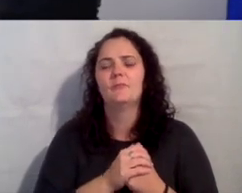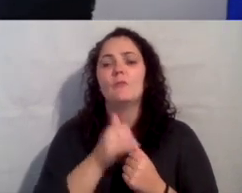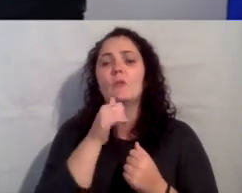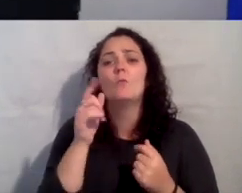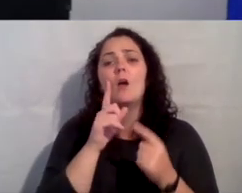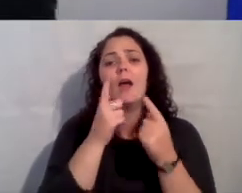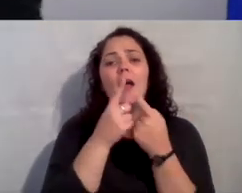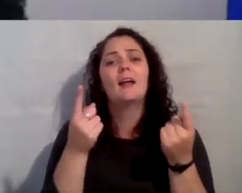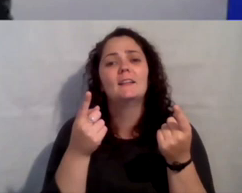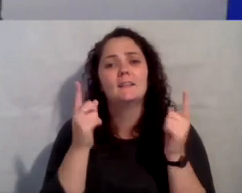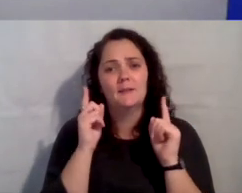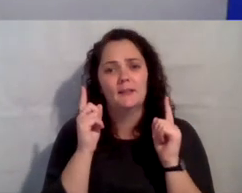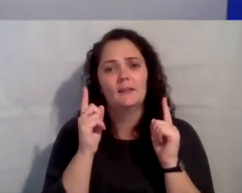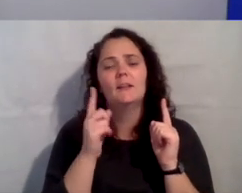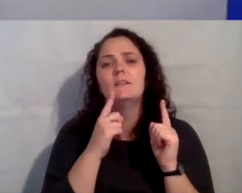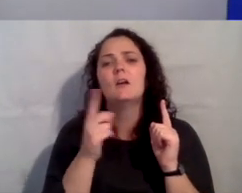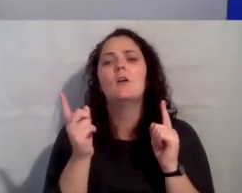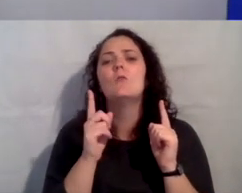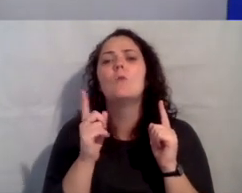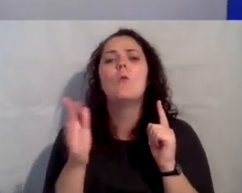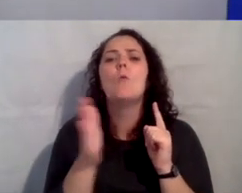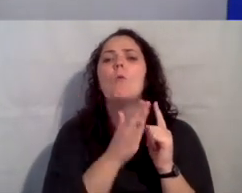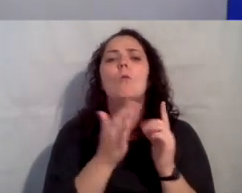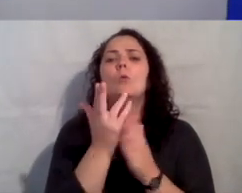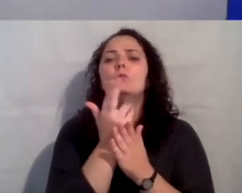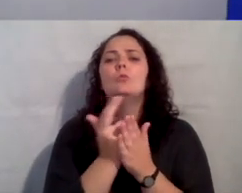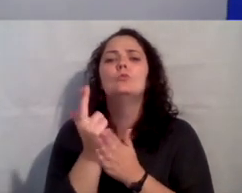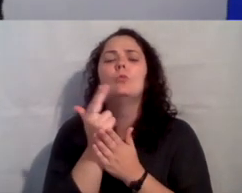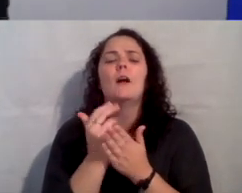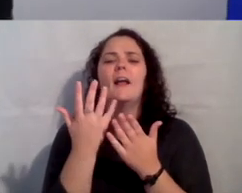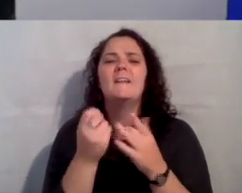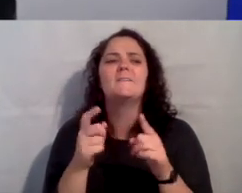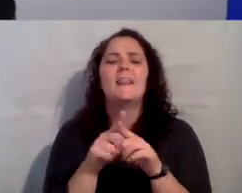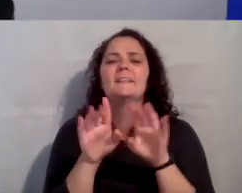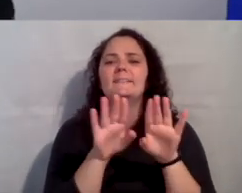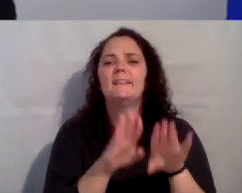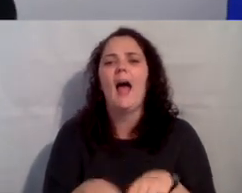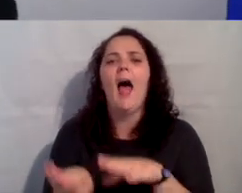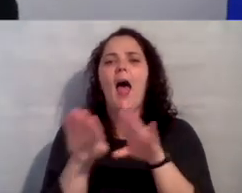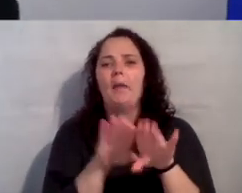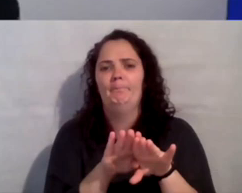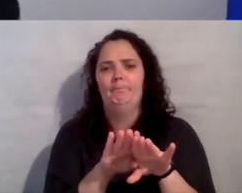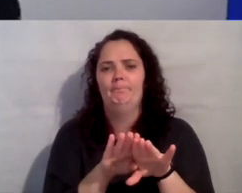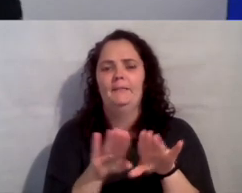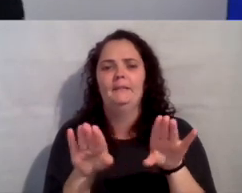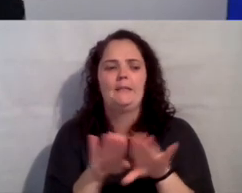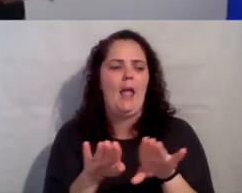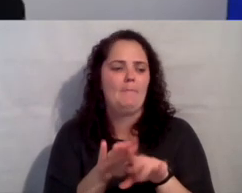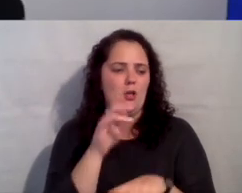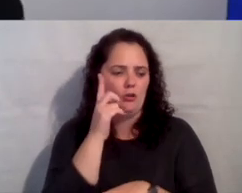sought to do was to create a kind of homogenised drawing where all drawings had the same sort of aesthetic values and the same ideals